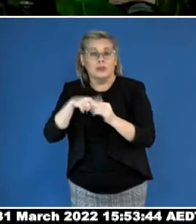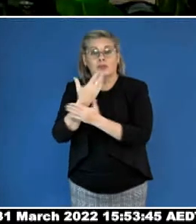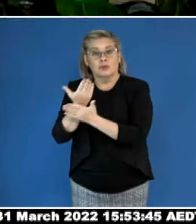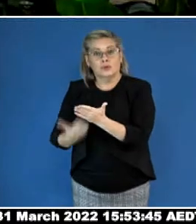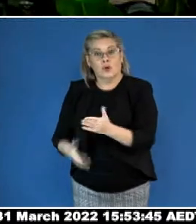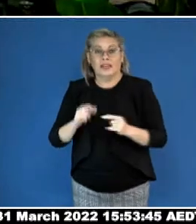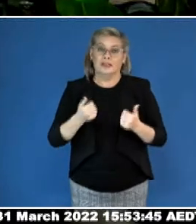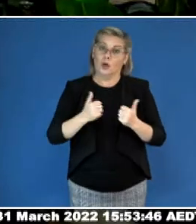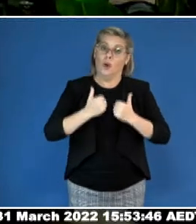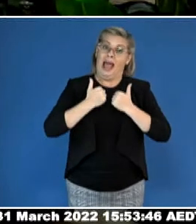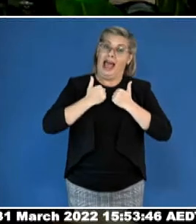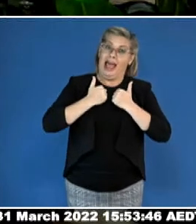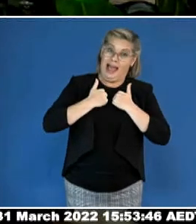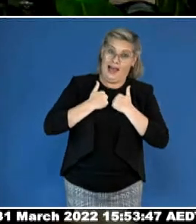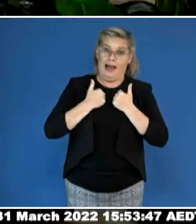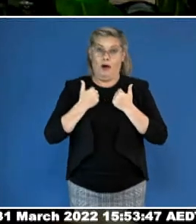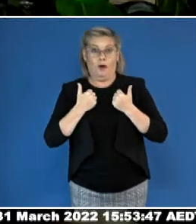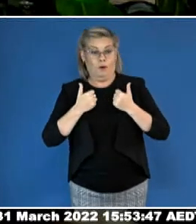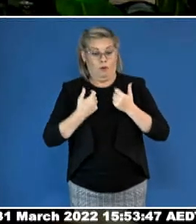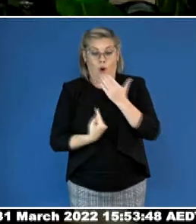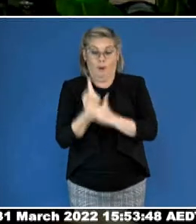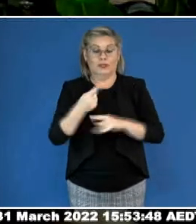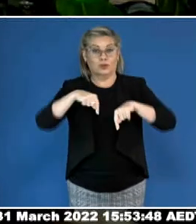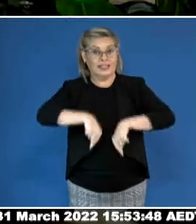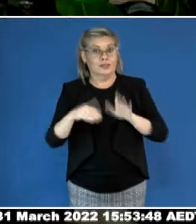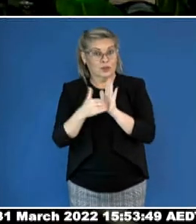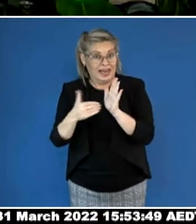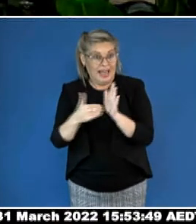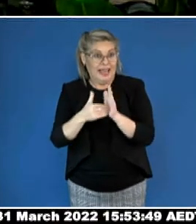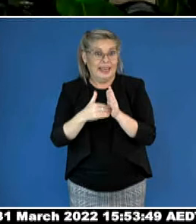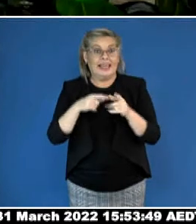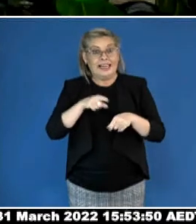Compounding this, is living in a world not designed for us. We are the neurominority.